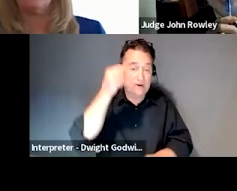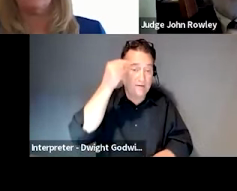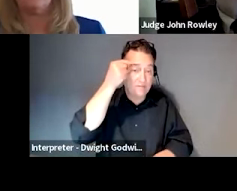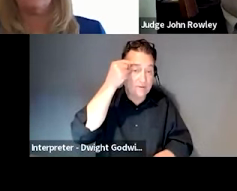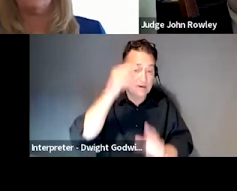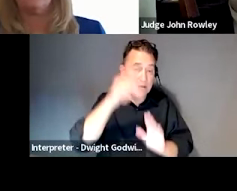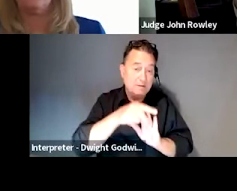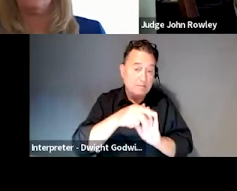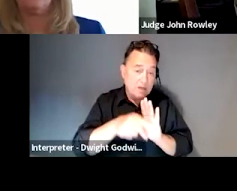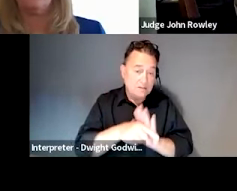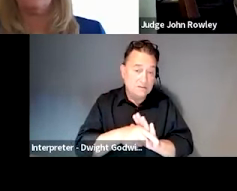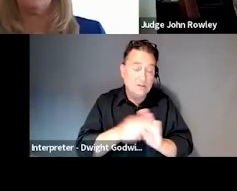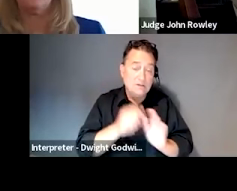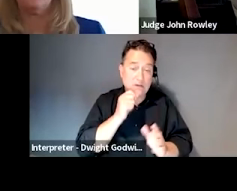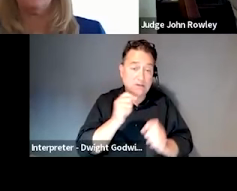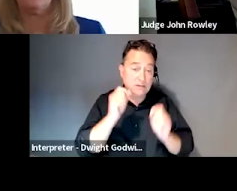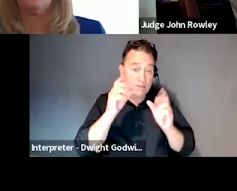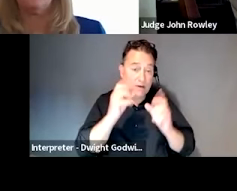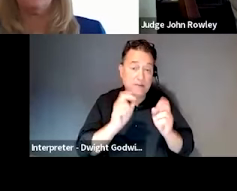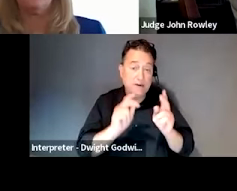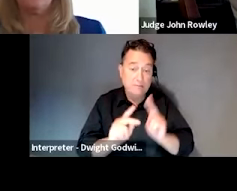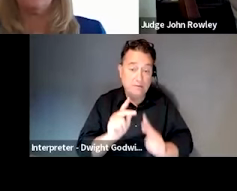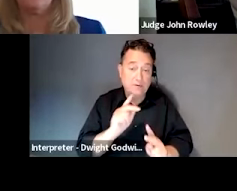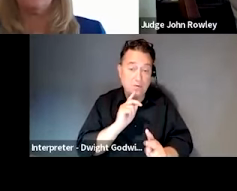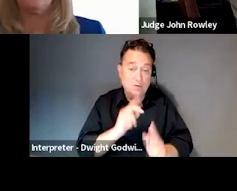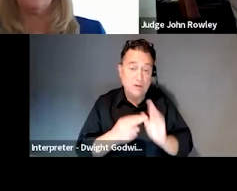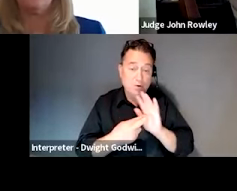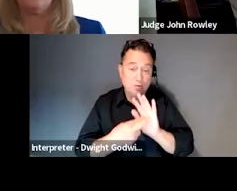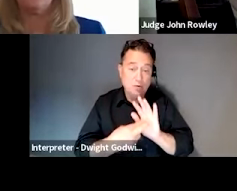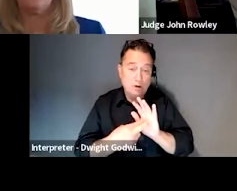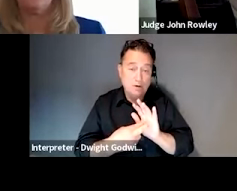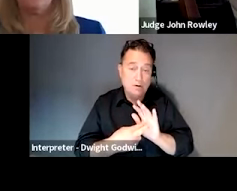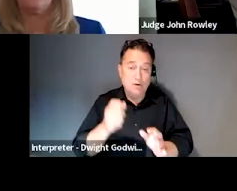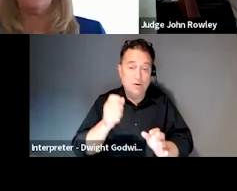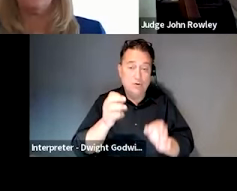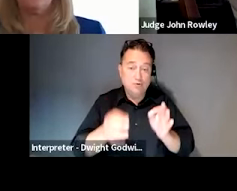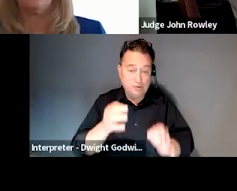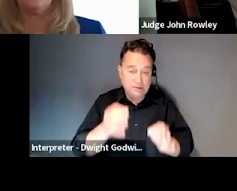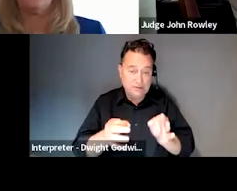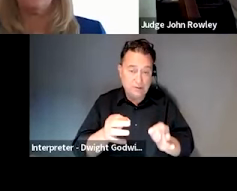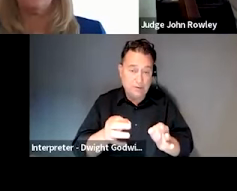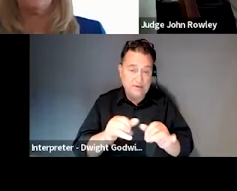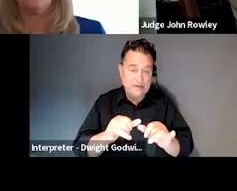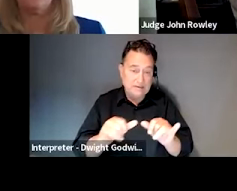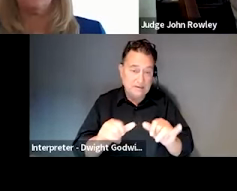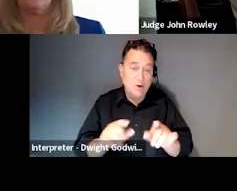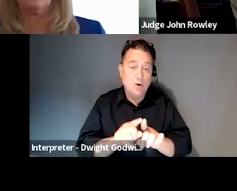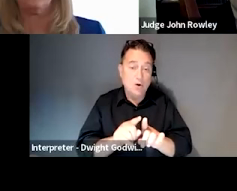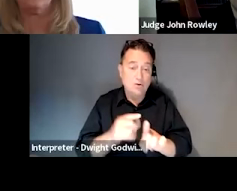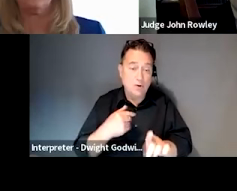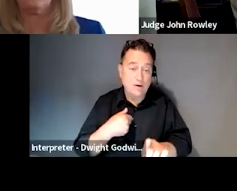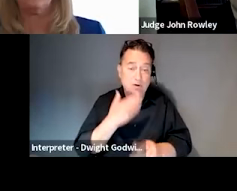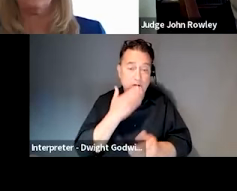Not surprising, the majority of you are representing judiciary, but we've also got a good number of representatives